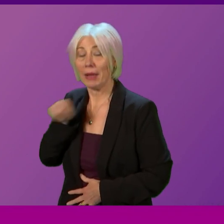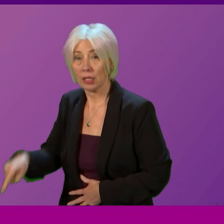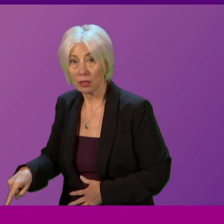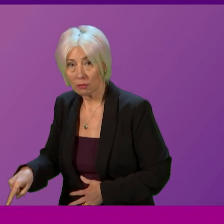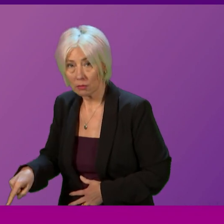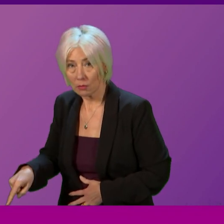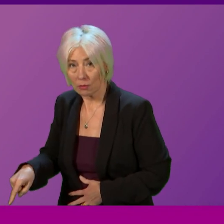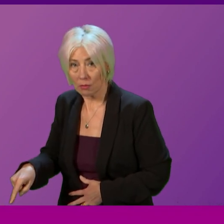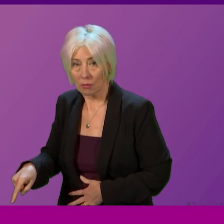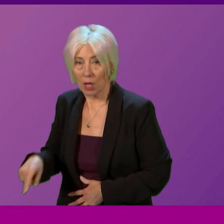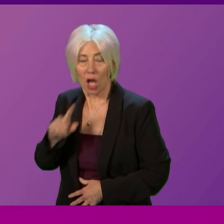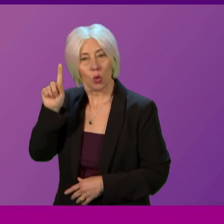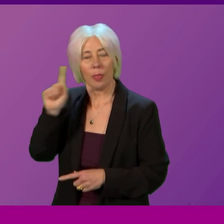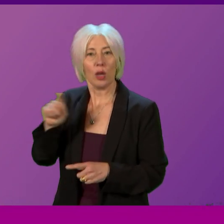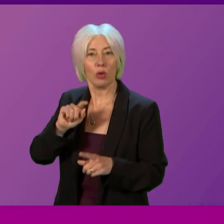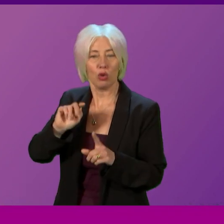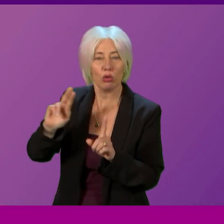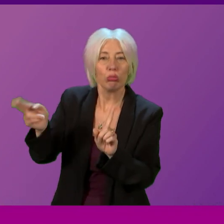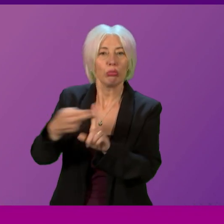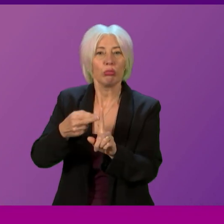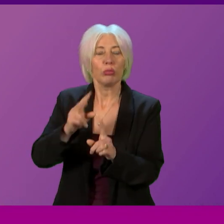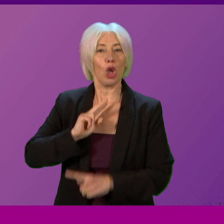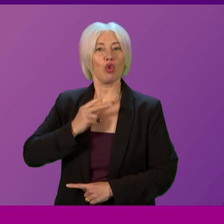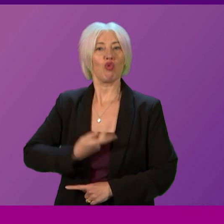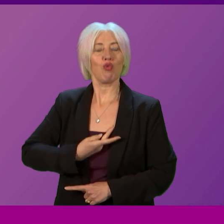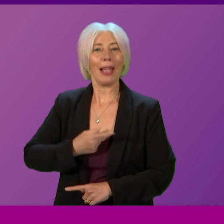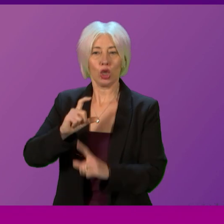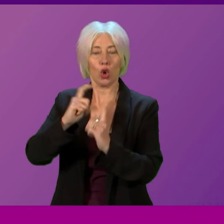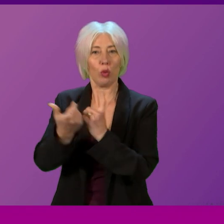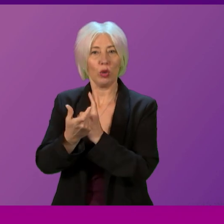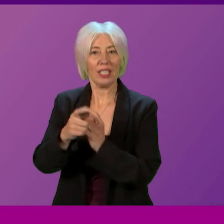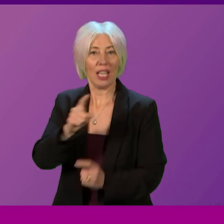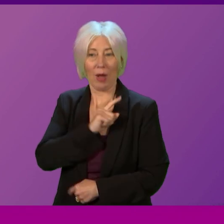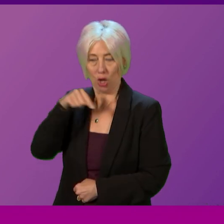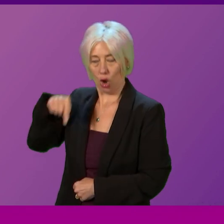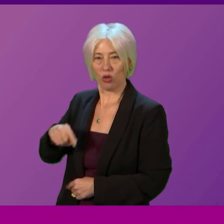further stigmatise the trans community because of the actions of violent men.